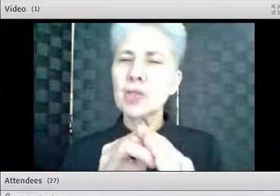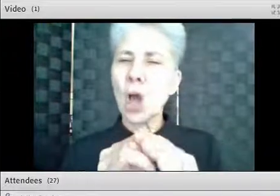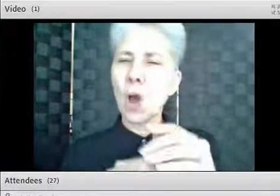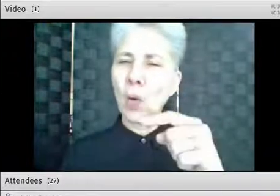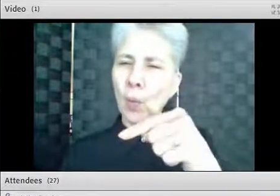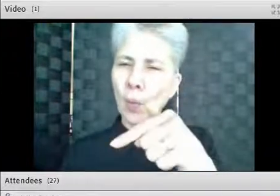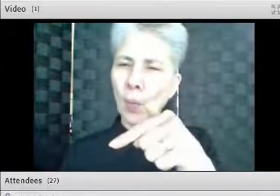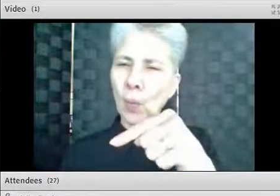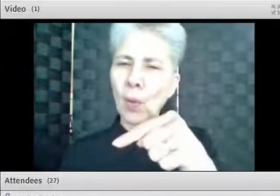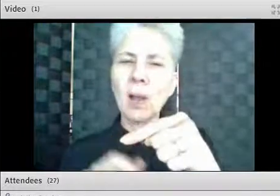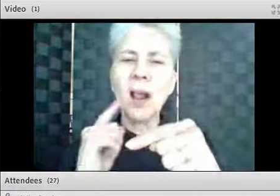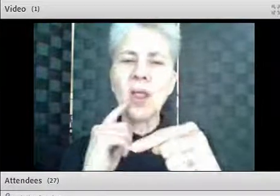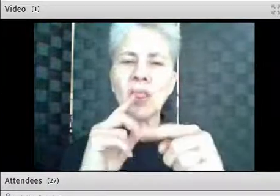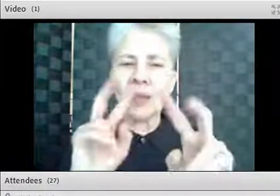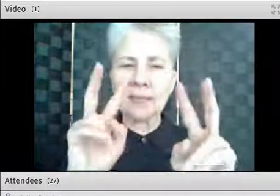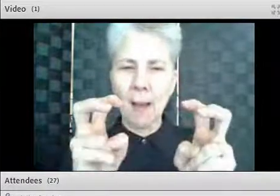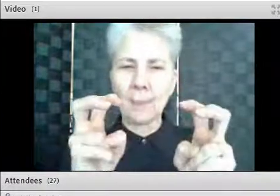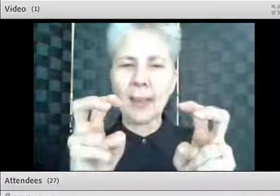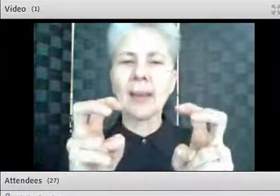are then organized by publication date.